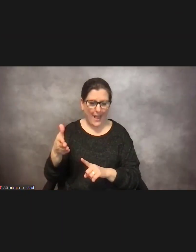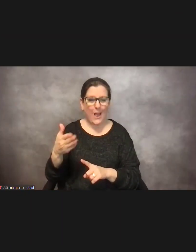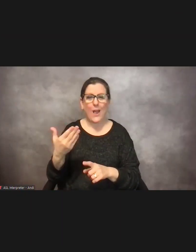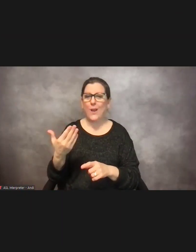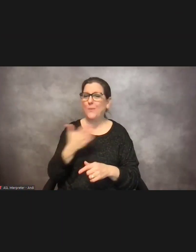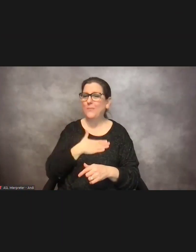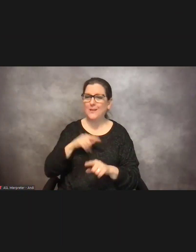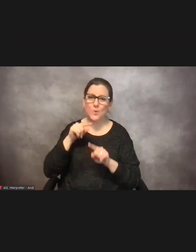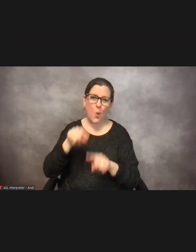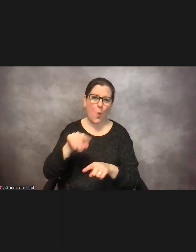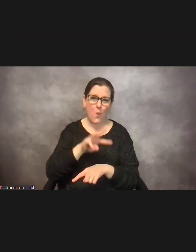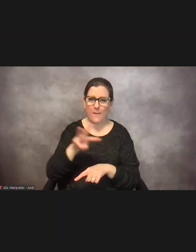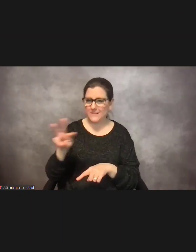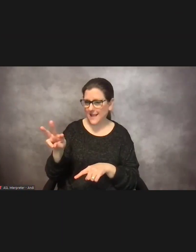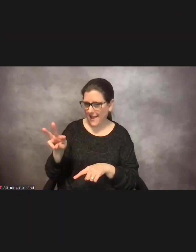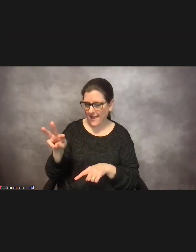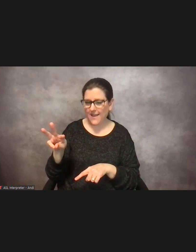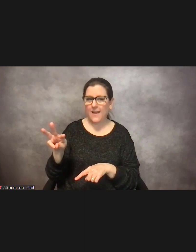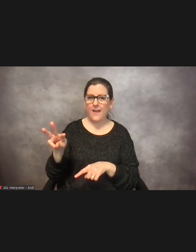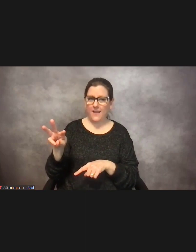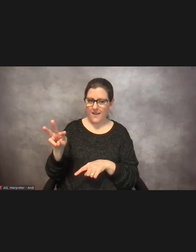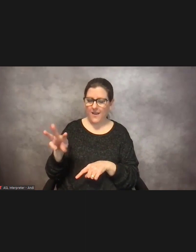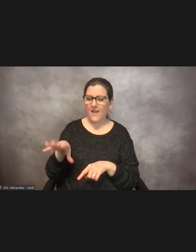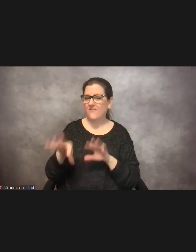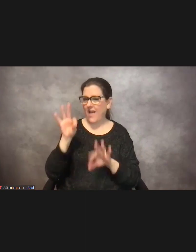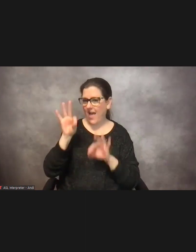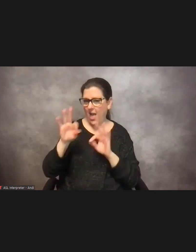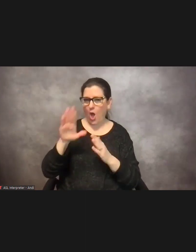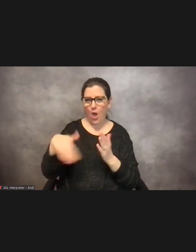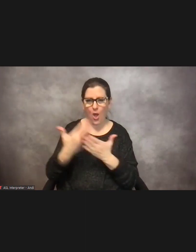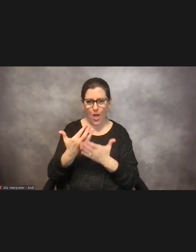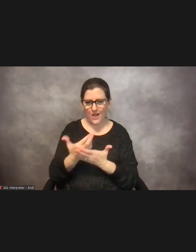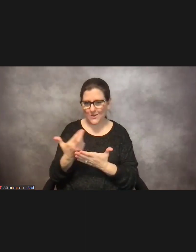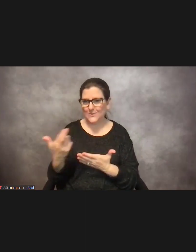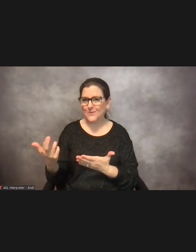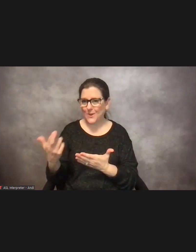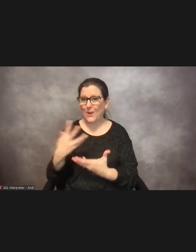Remember to go to kidshearing.org, where you'll find all of our